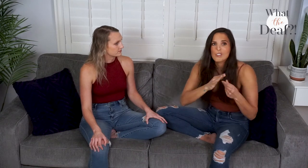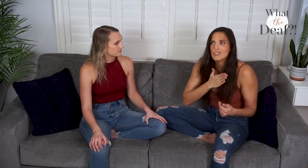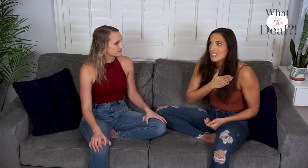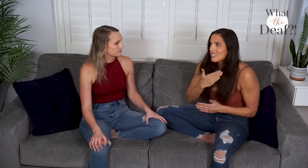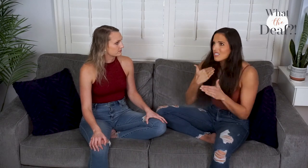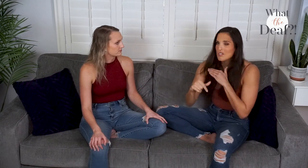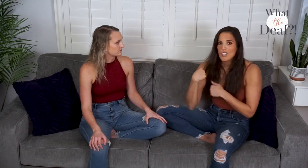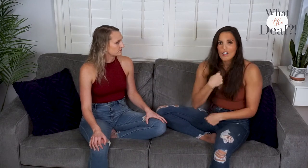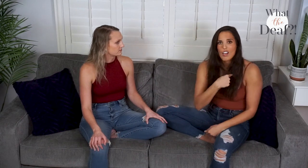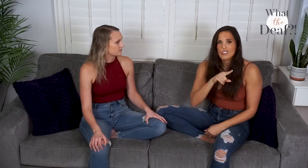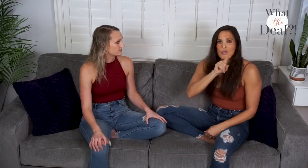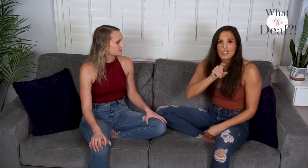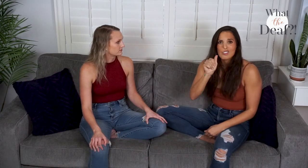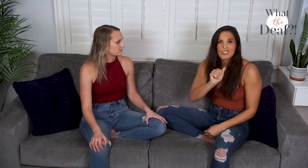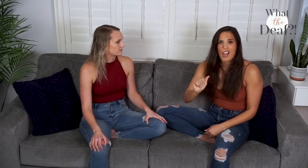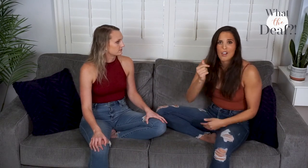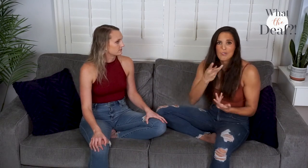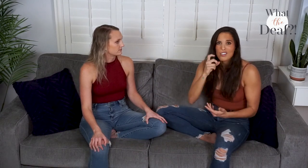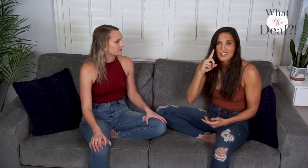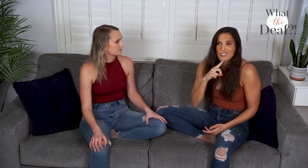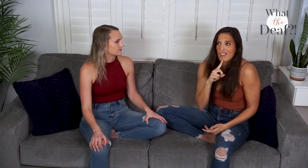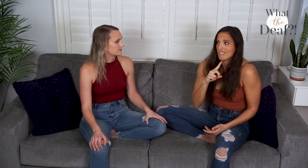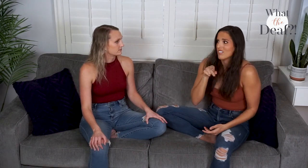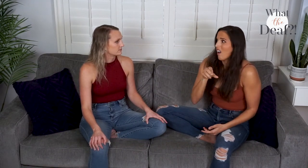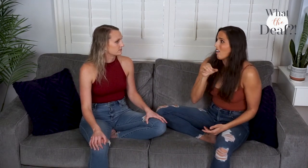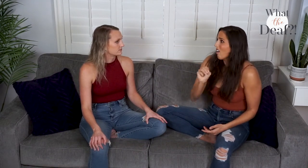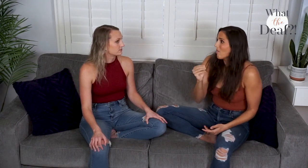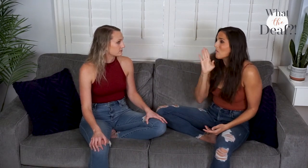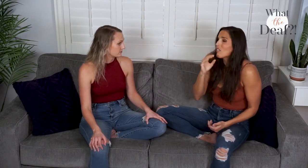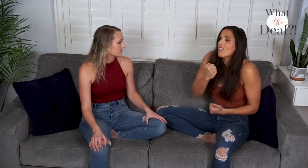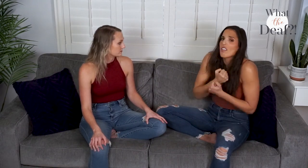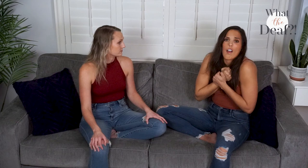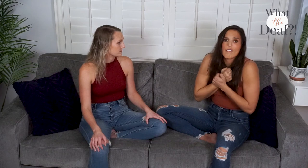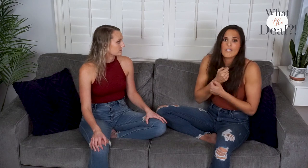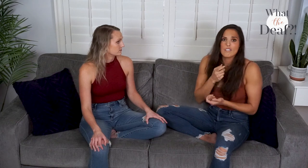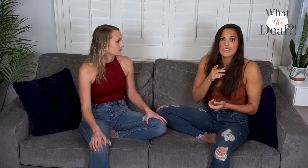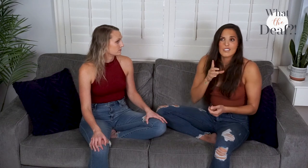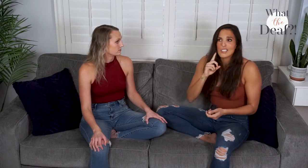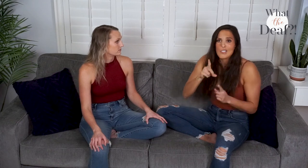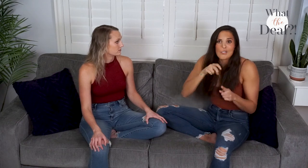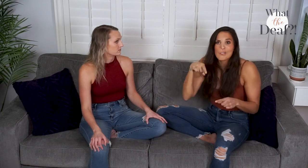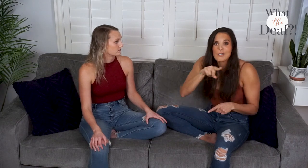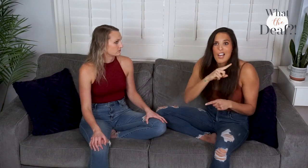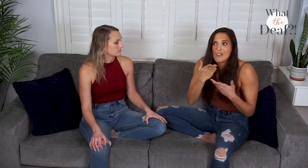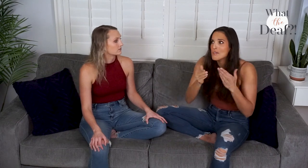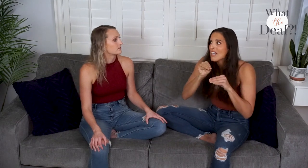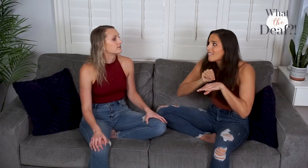and experiences, please email us at Questions@WhattheDeaf.com. We would love to hear from you all,